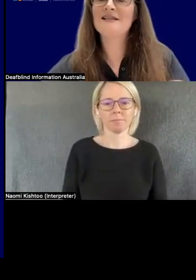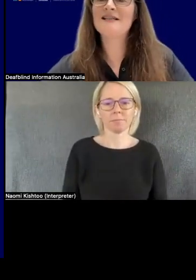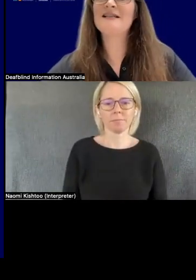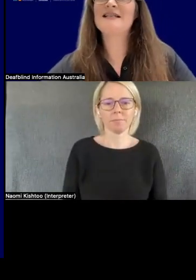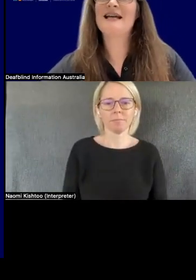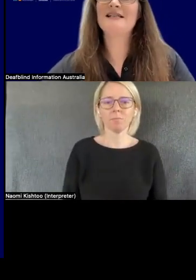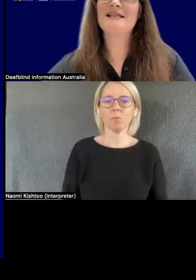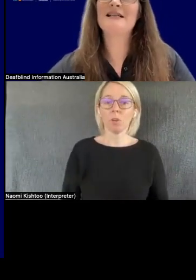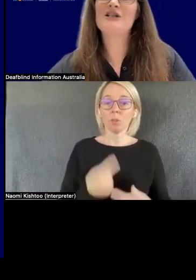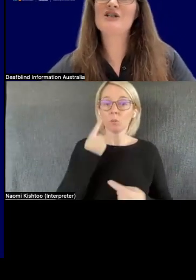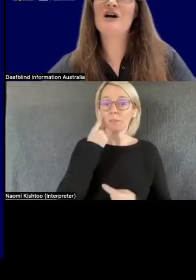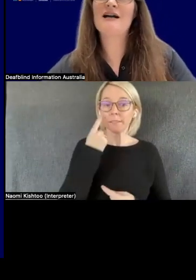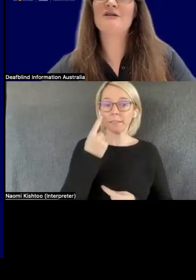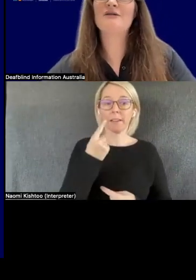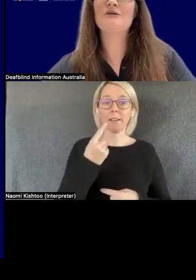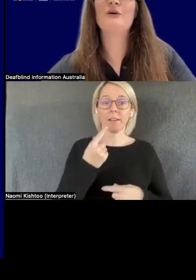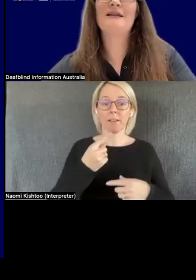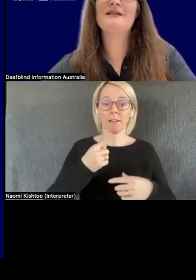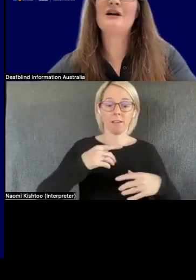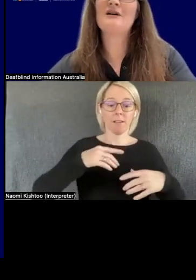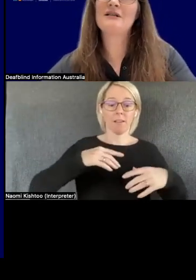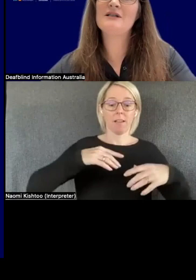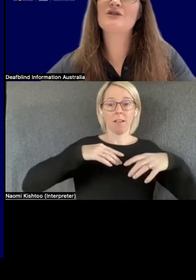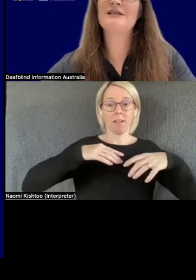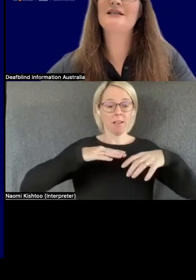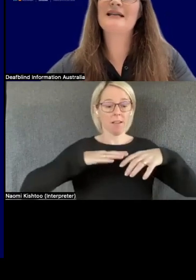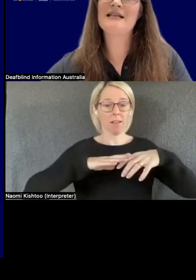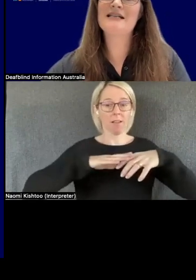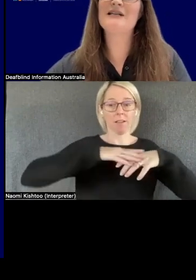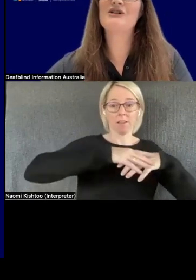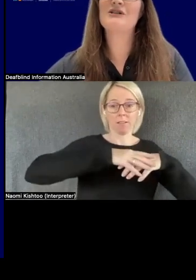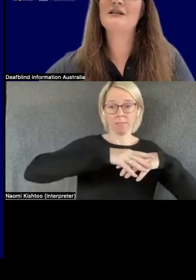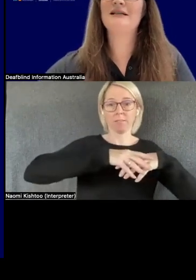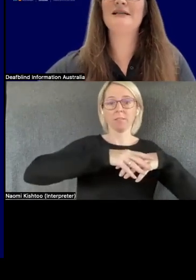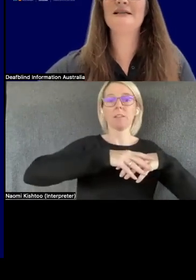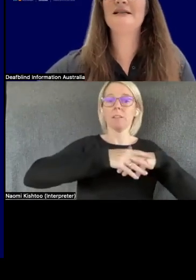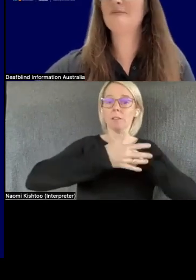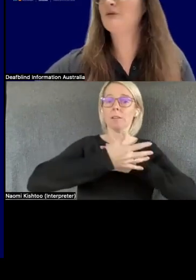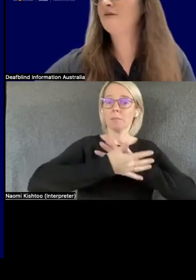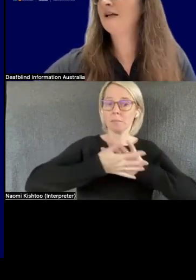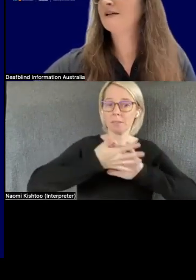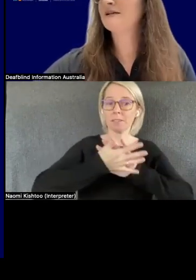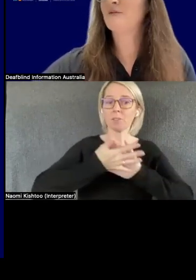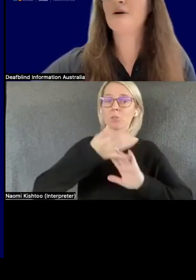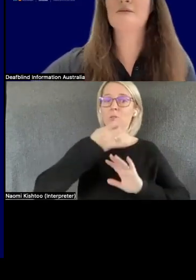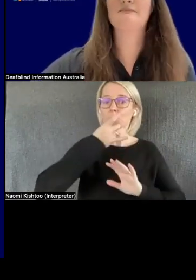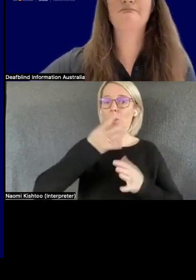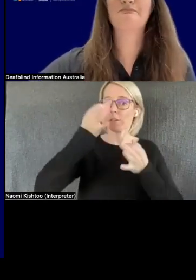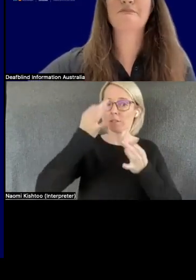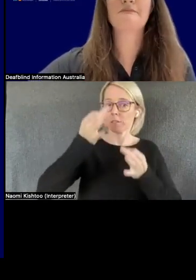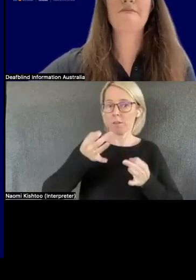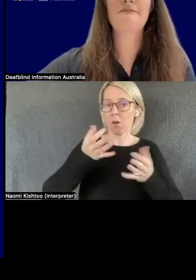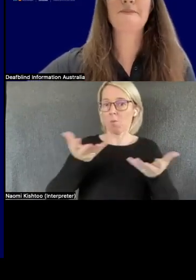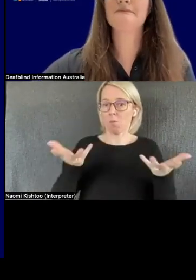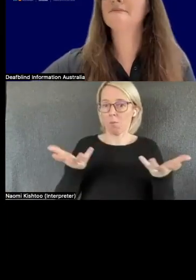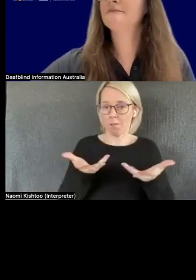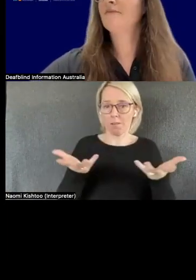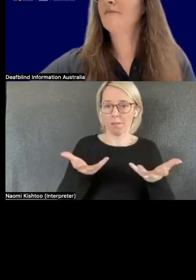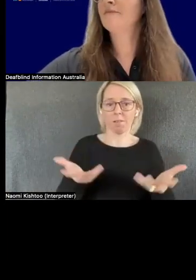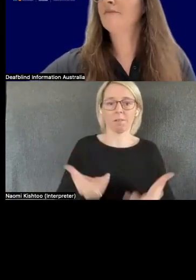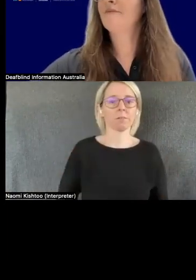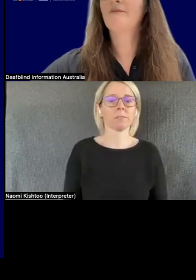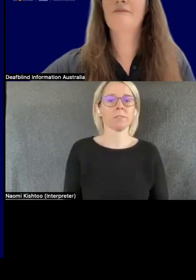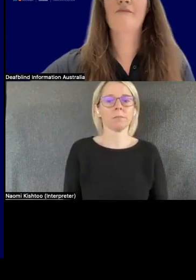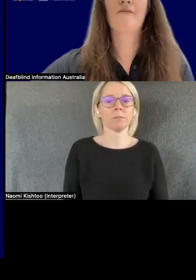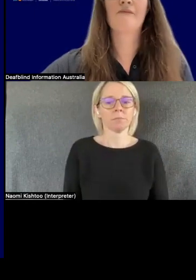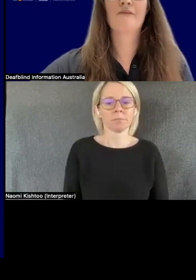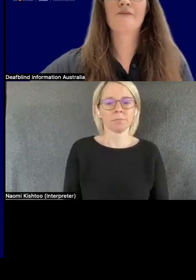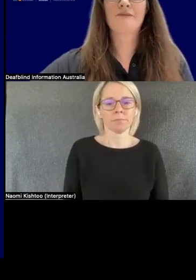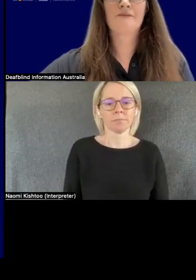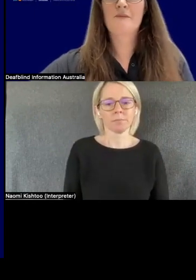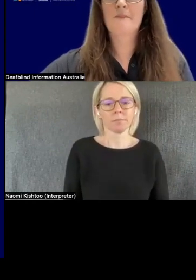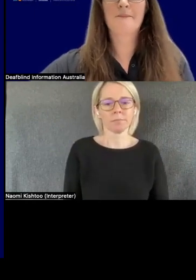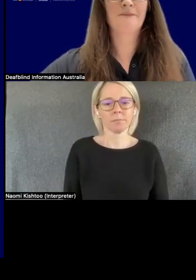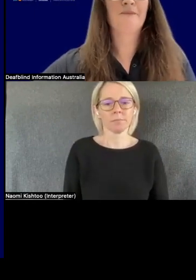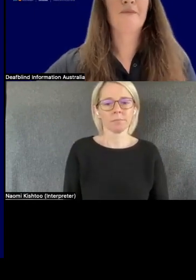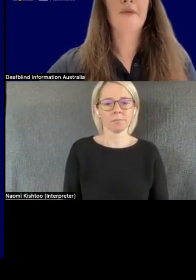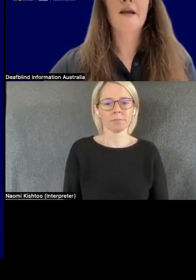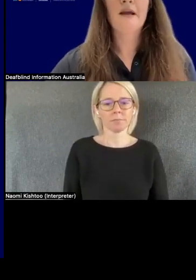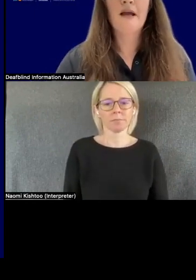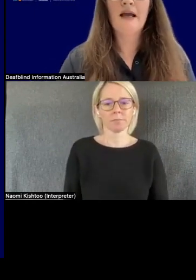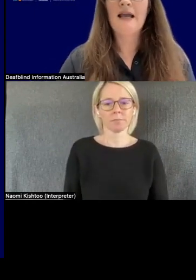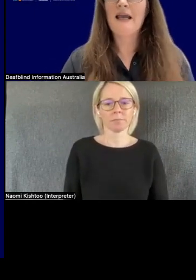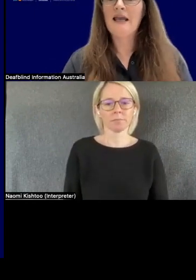facilitates the child to where the child’s interests and attention is moving as well.